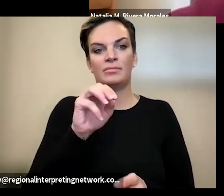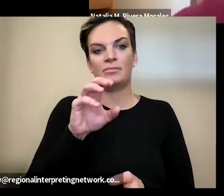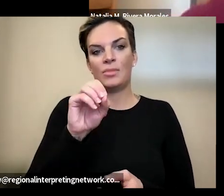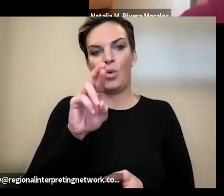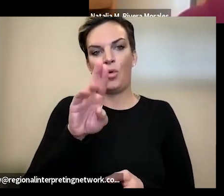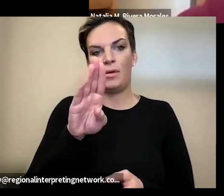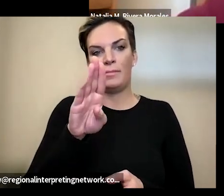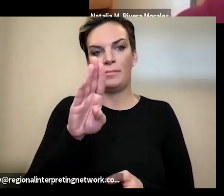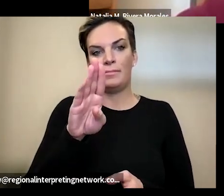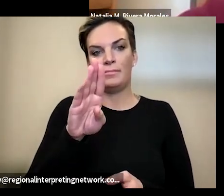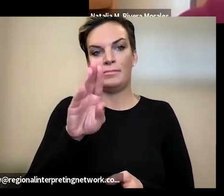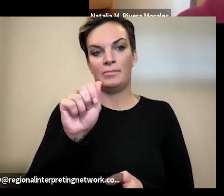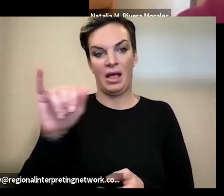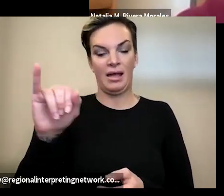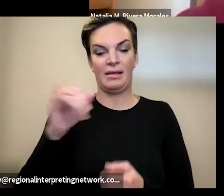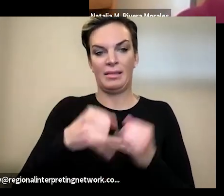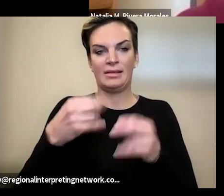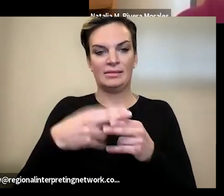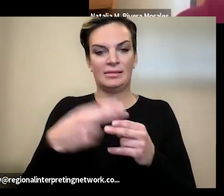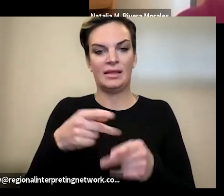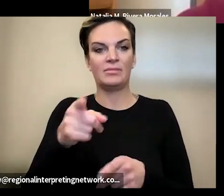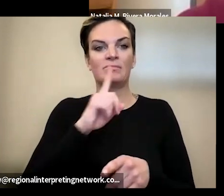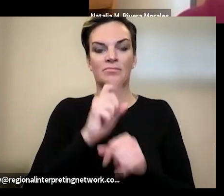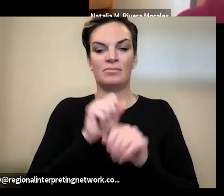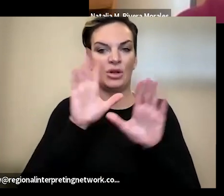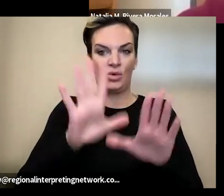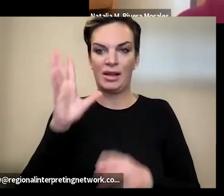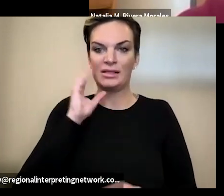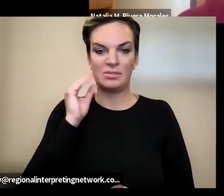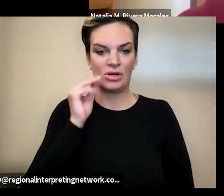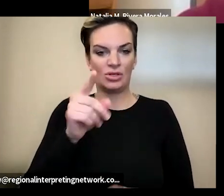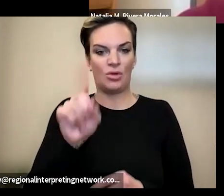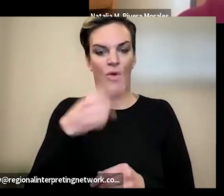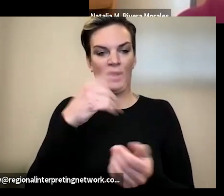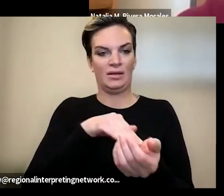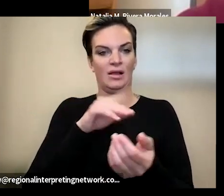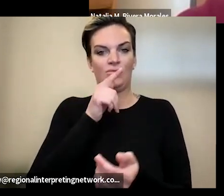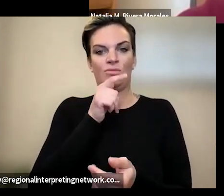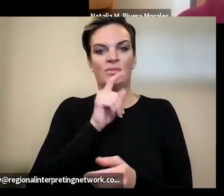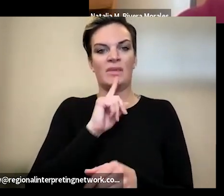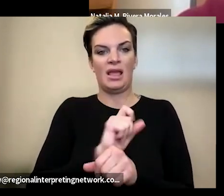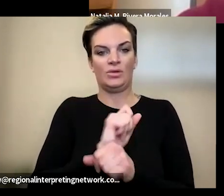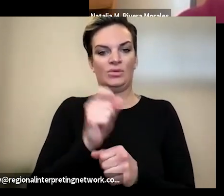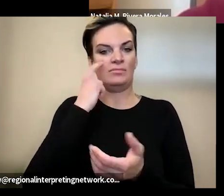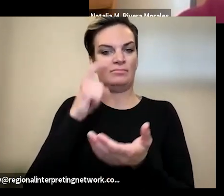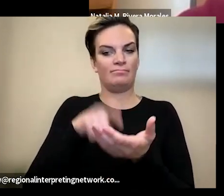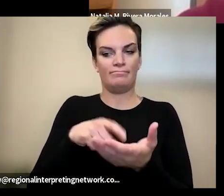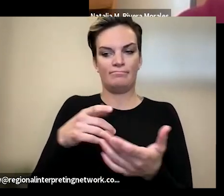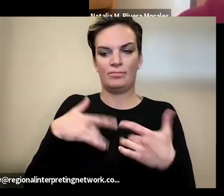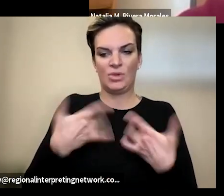only physician who has actually recognized what's going on and has gotten me to a place where I feel